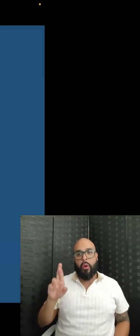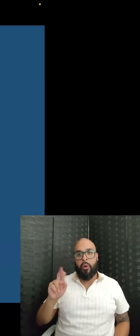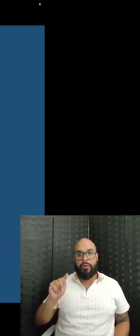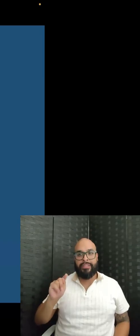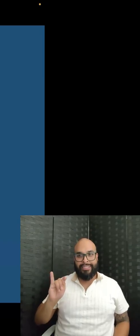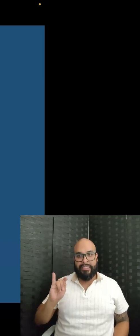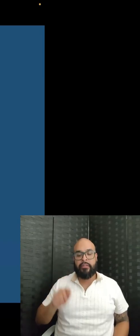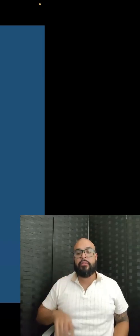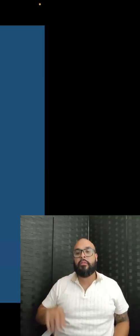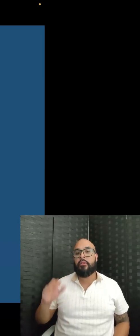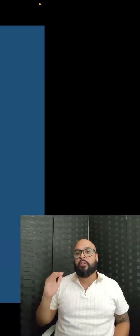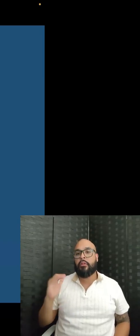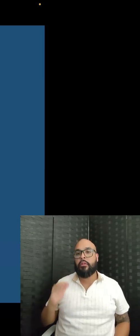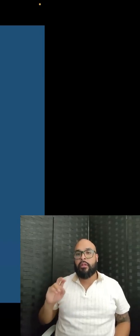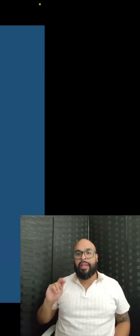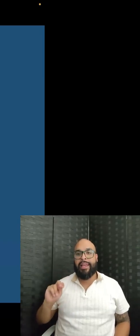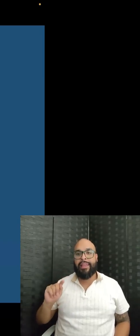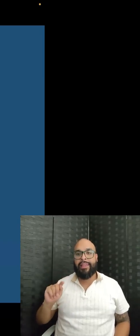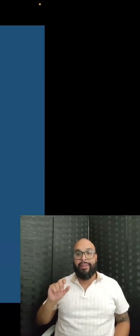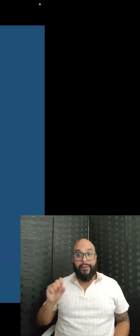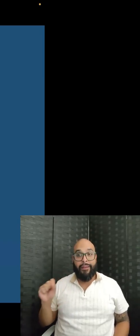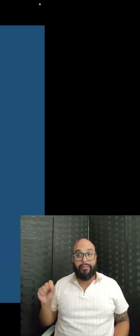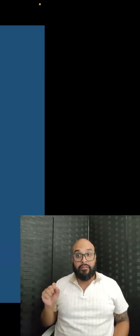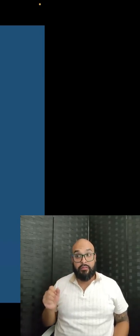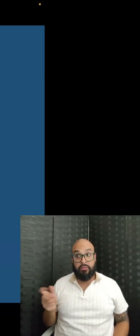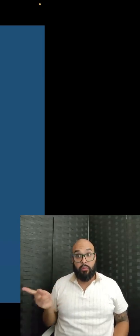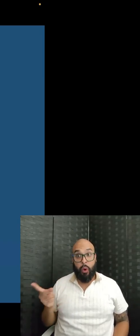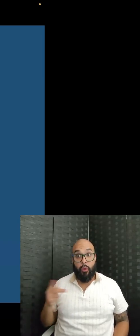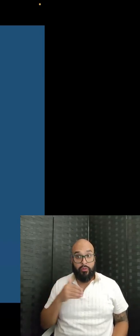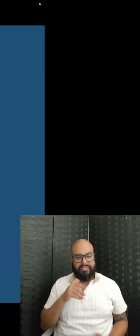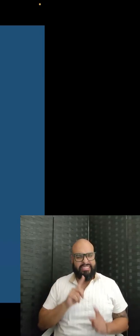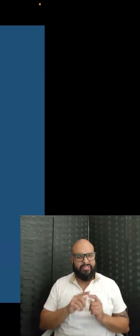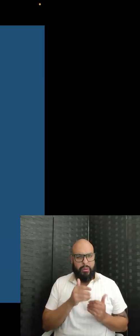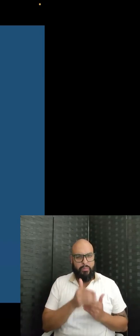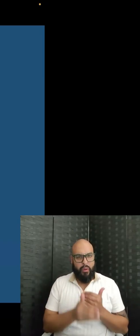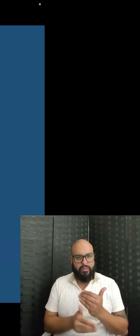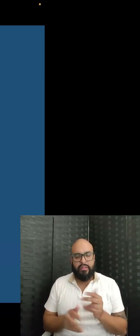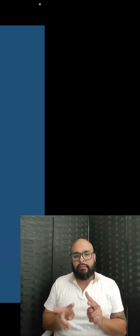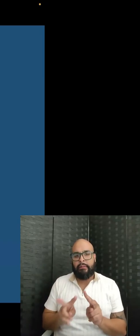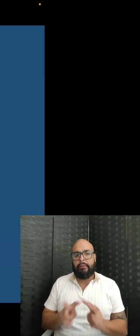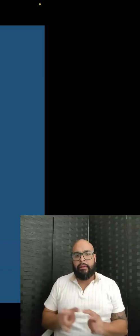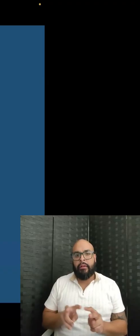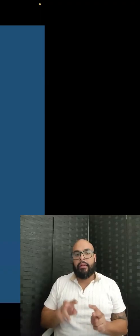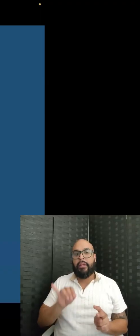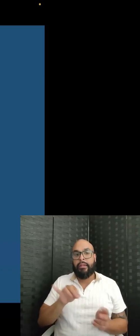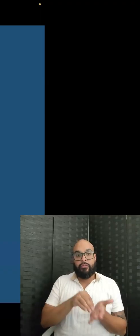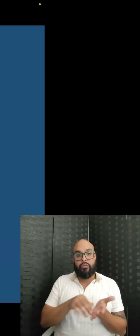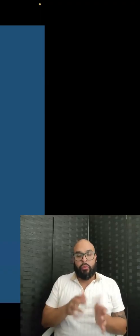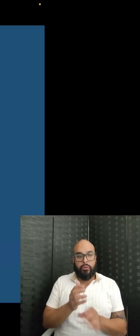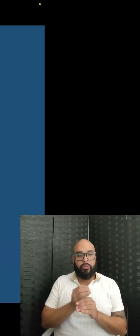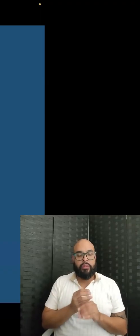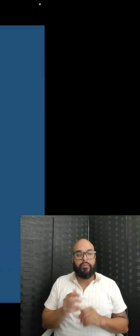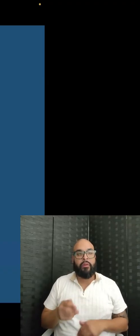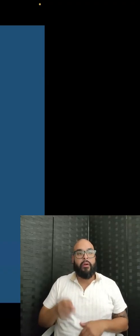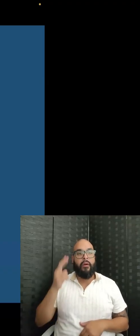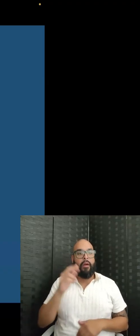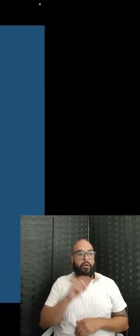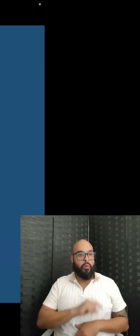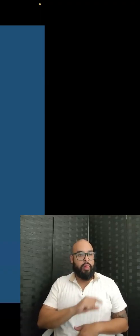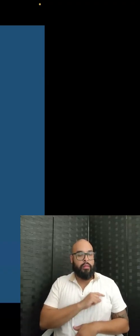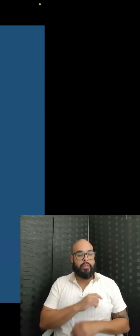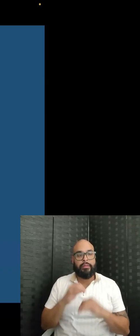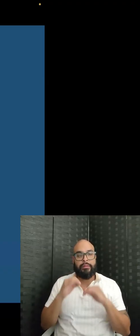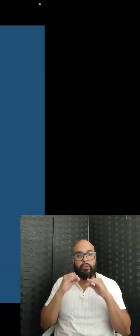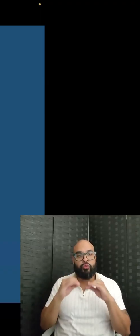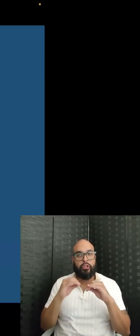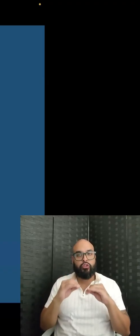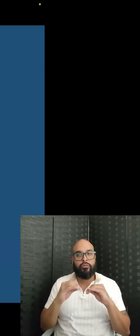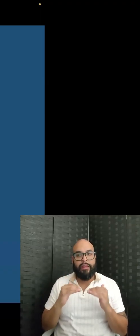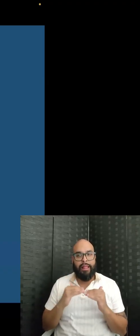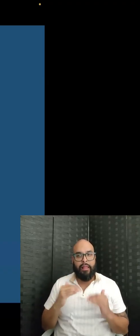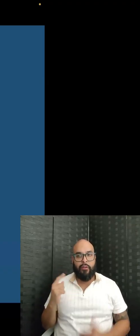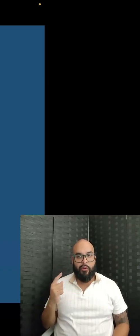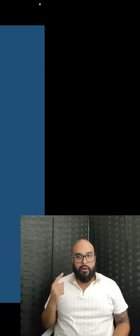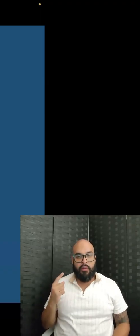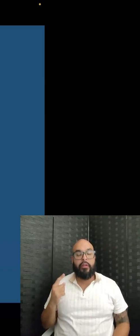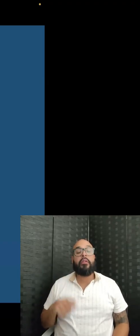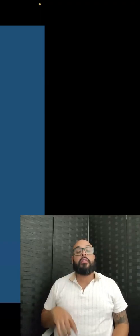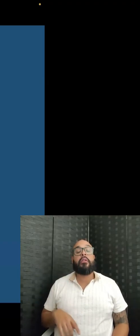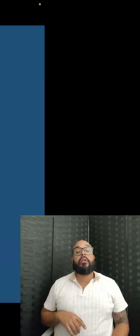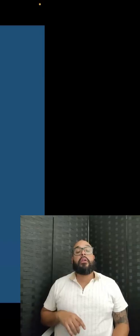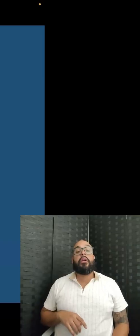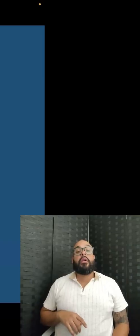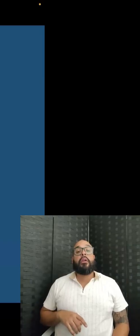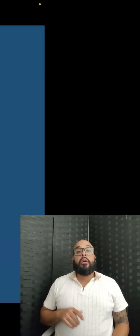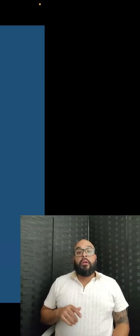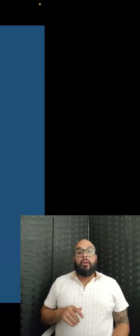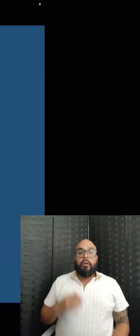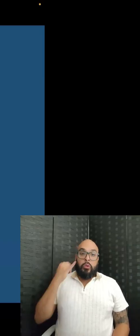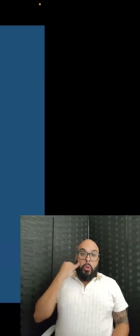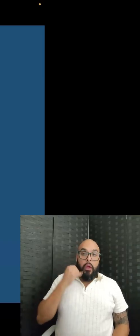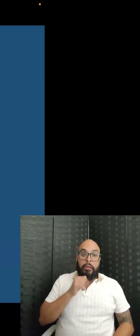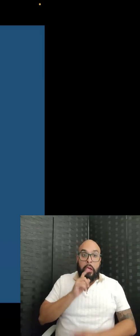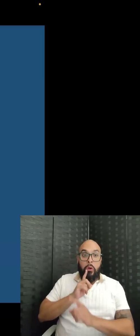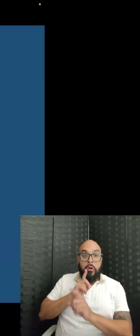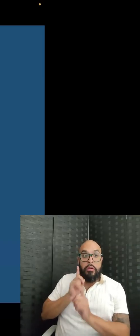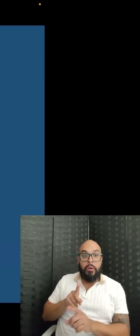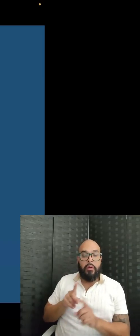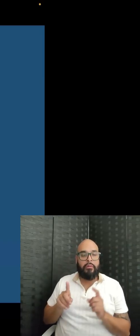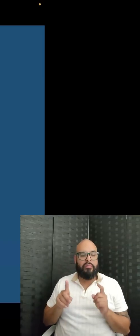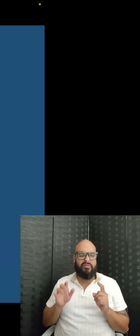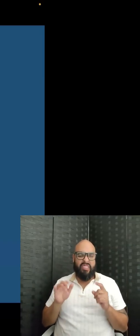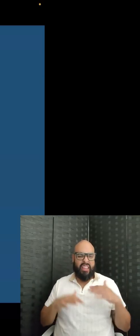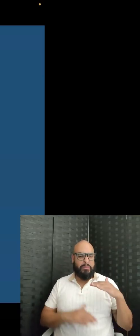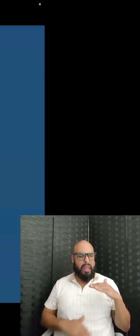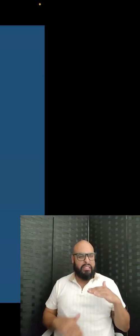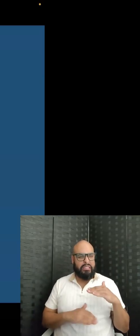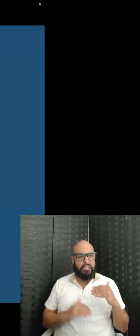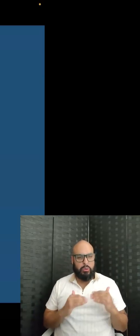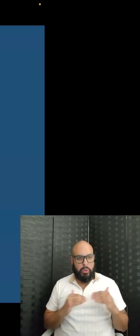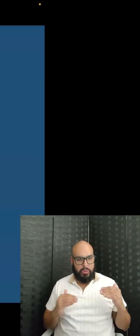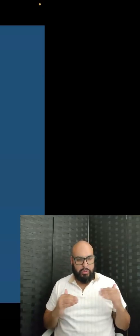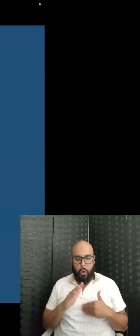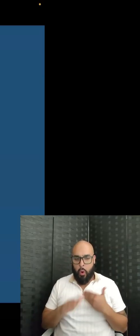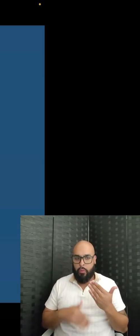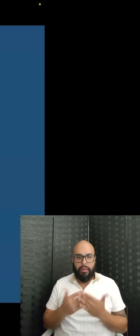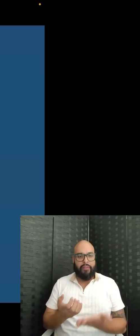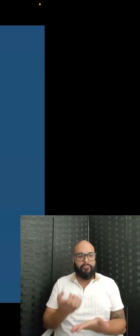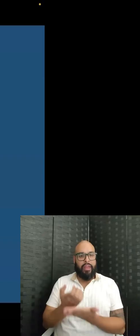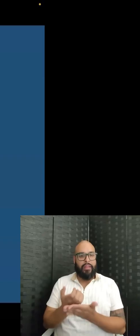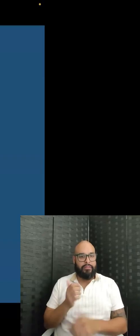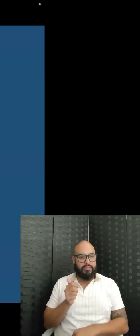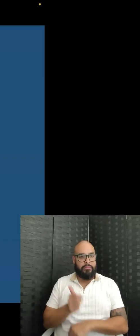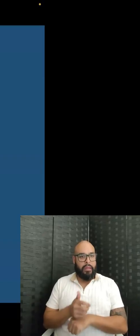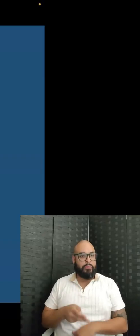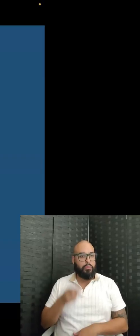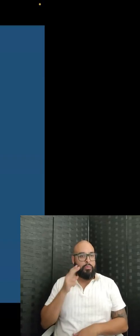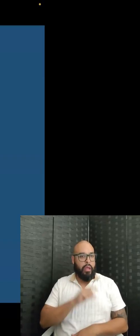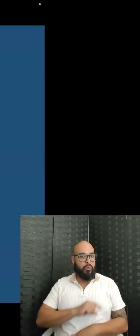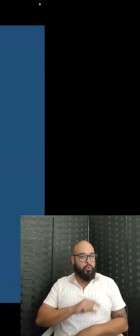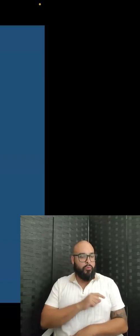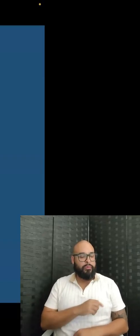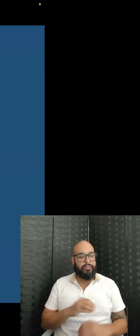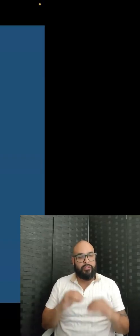where we look at if a student is getting high quality instruction at level one and moving on, they're not responding to that basic tier that everybody gets of, evidence-based high quality instruction, they're moving on to tier 2 and then on to tier 3.